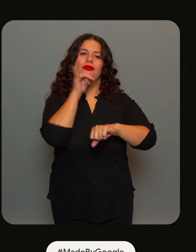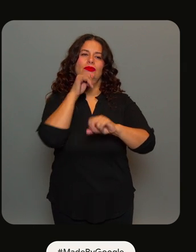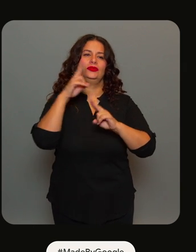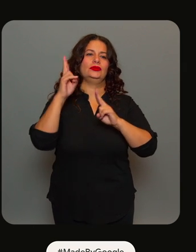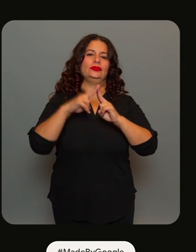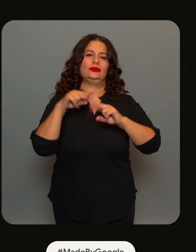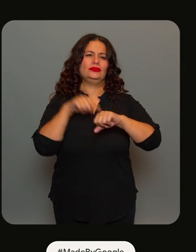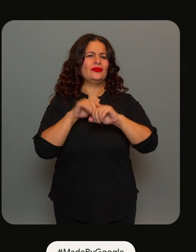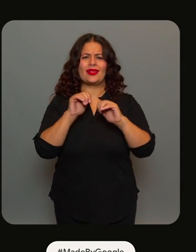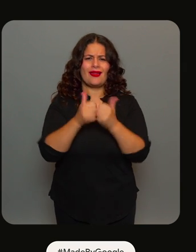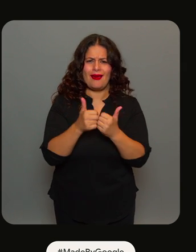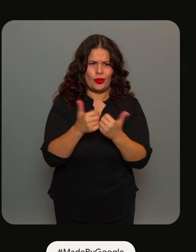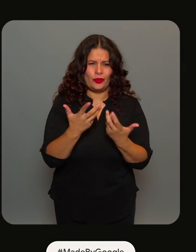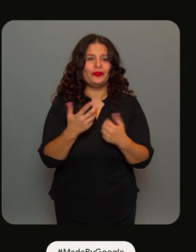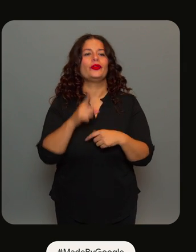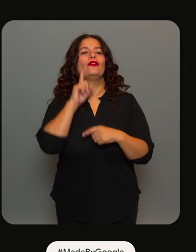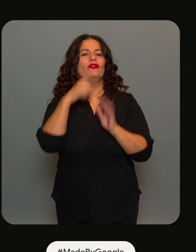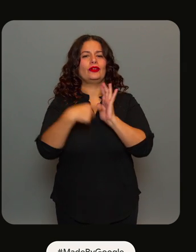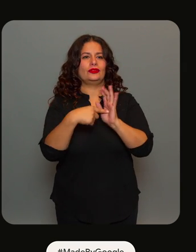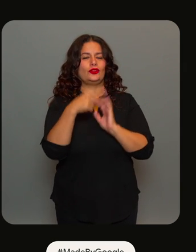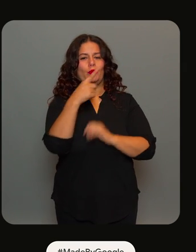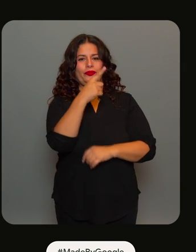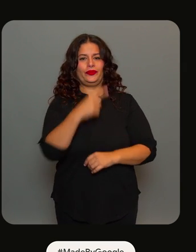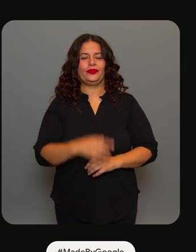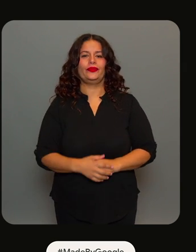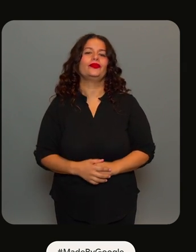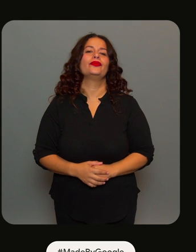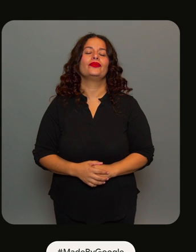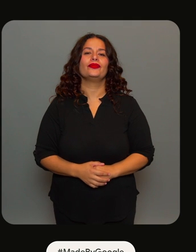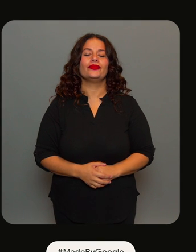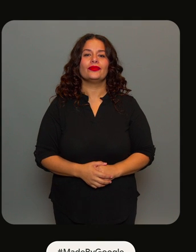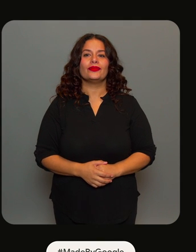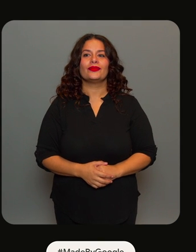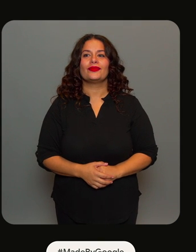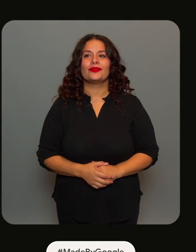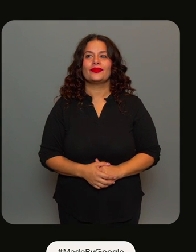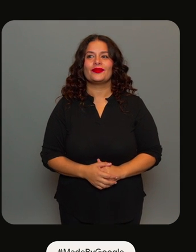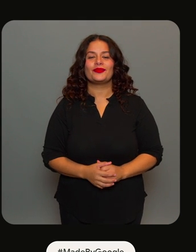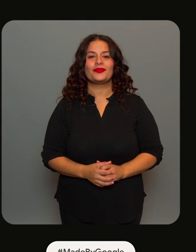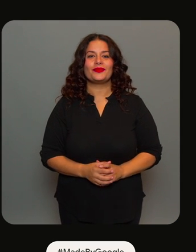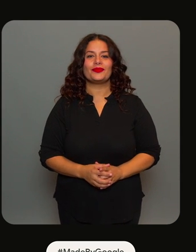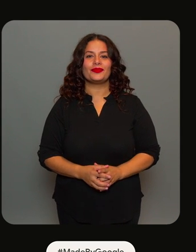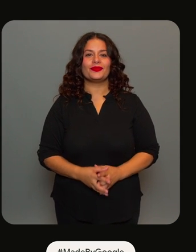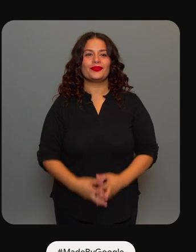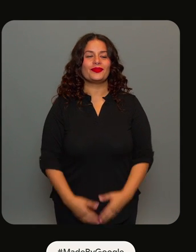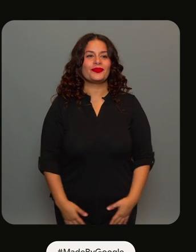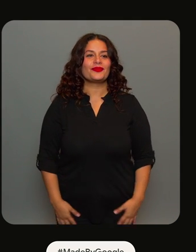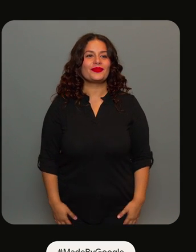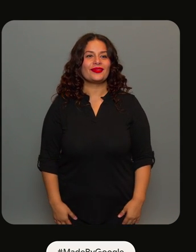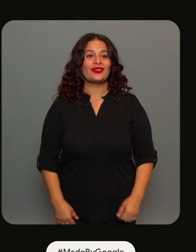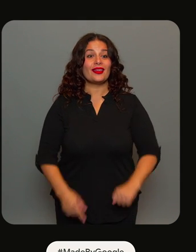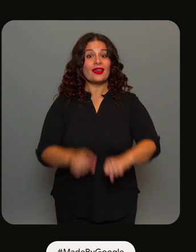incredible milestone. The Google Pixel Watch tracks heart rate like